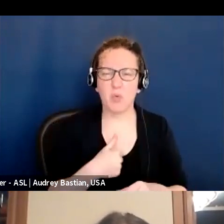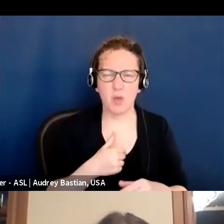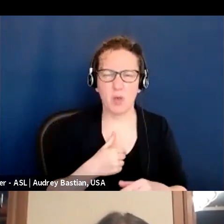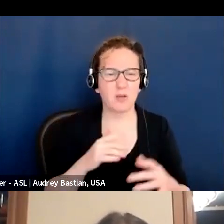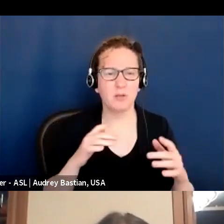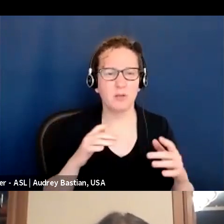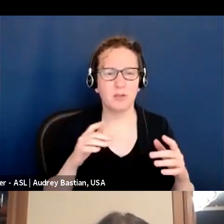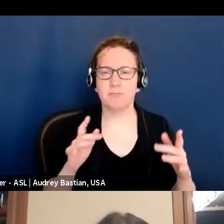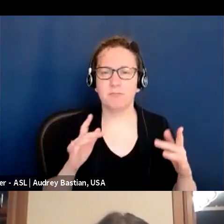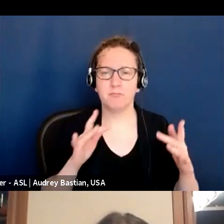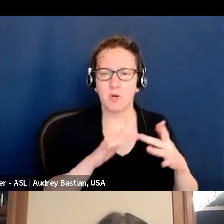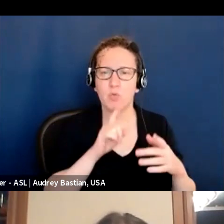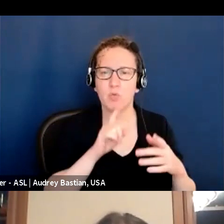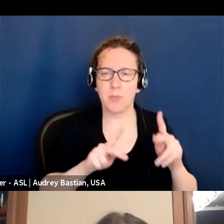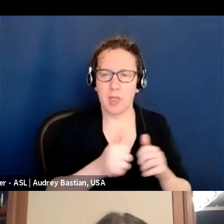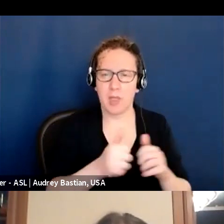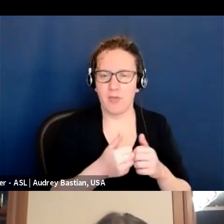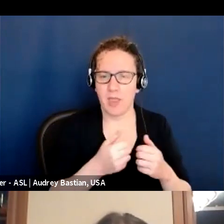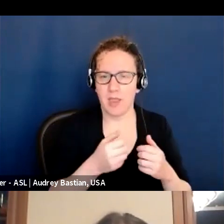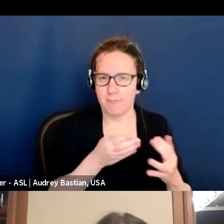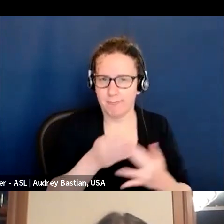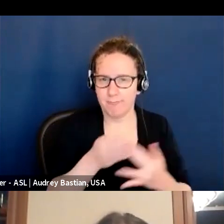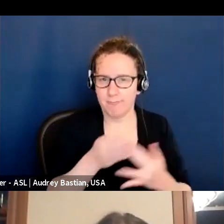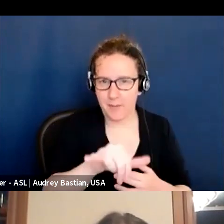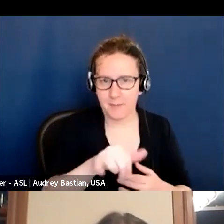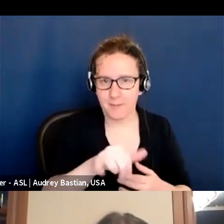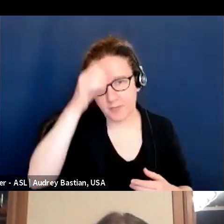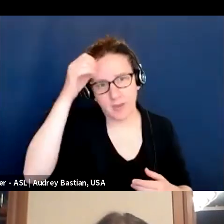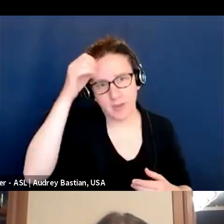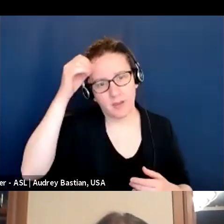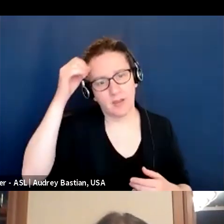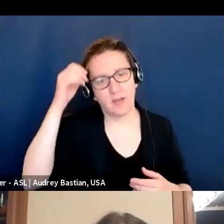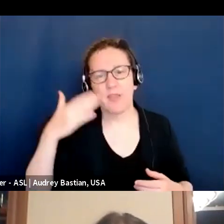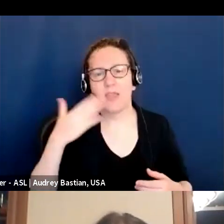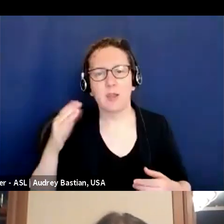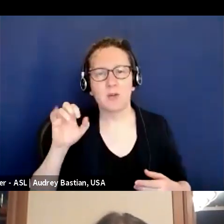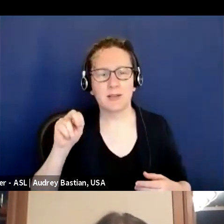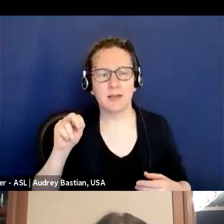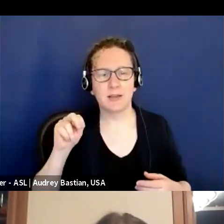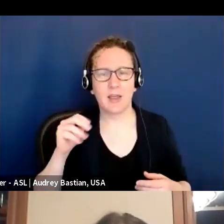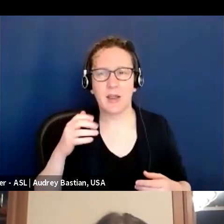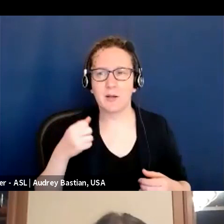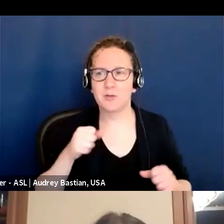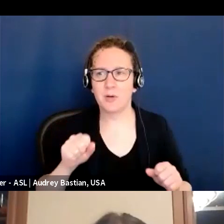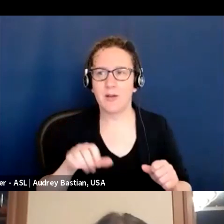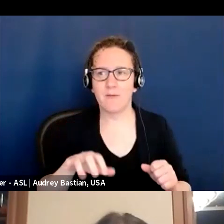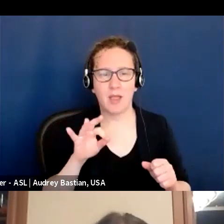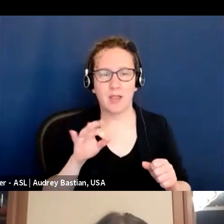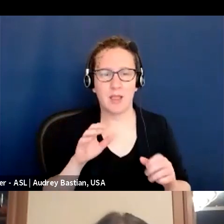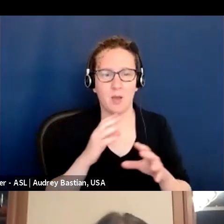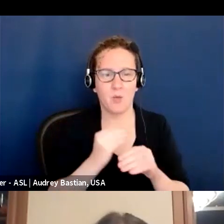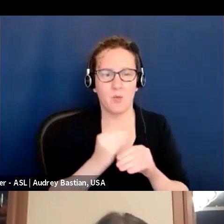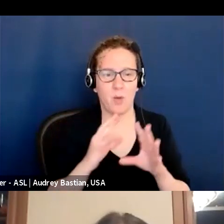So yeah. >> JOHILENY MERAN: Thank you, Justin. And I'll try and find that webinar to share in